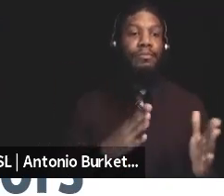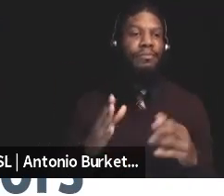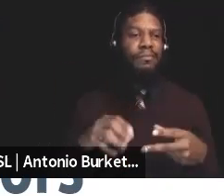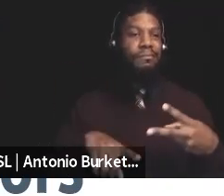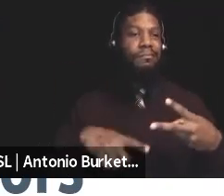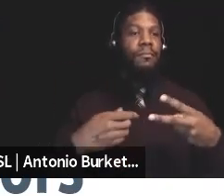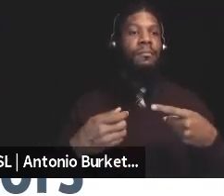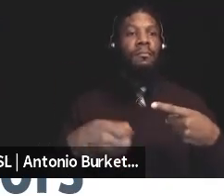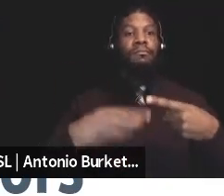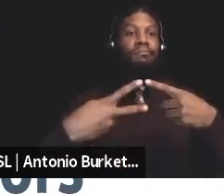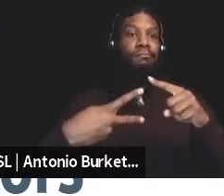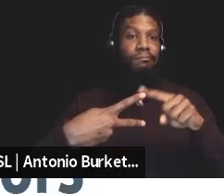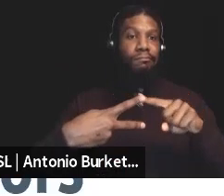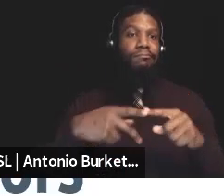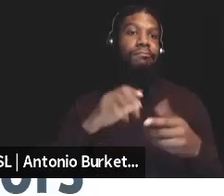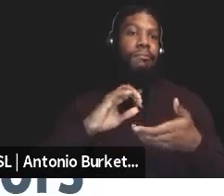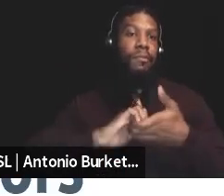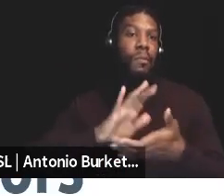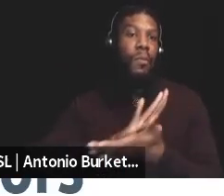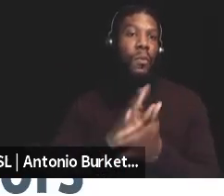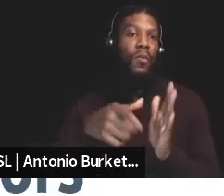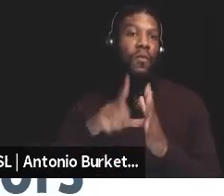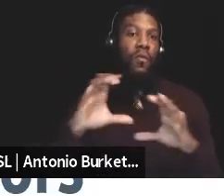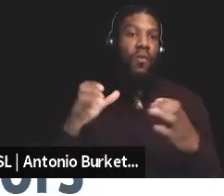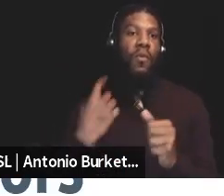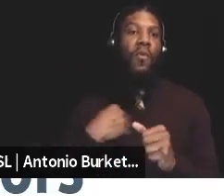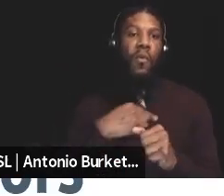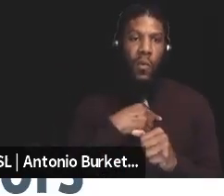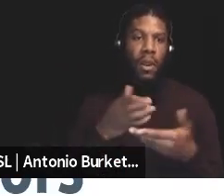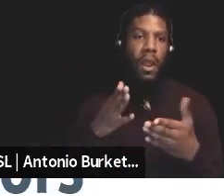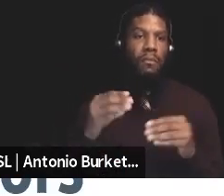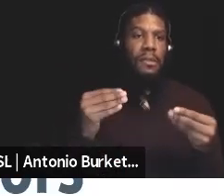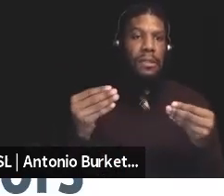is facilitated by our instructors, and it's a time for instructors to join a Teams meeting room--